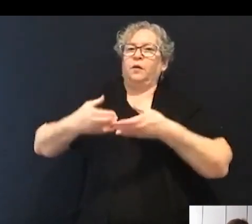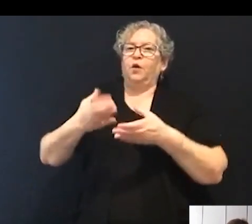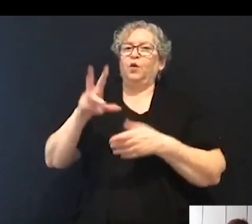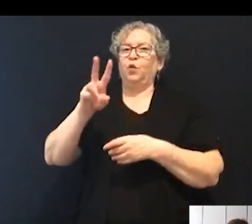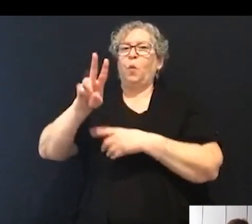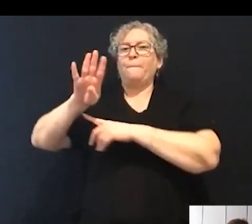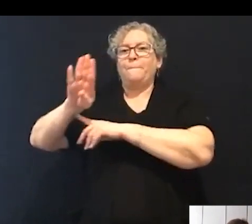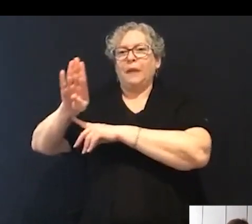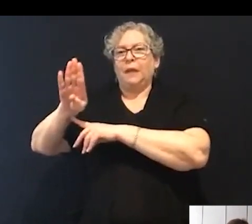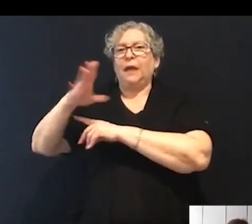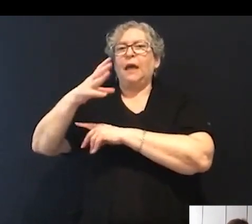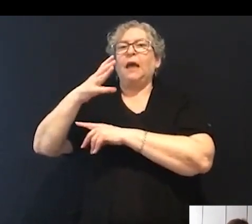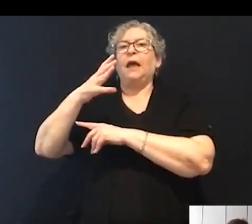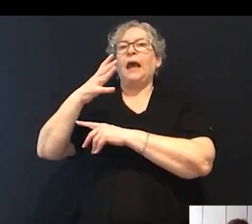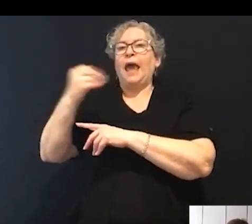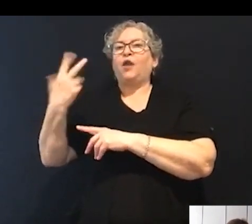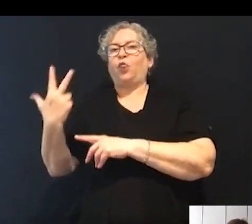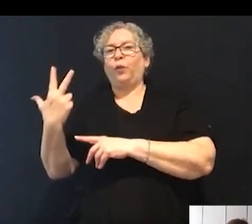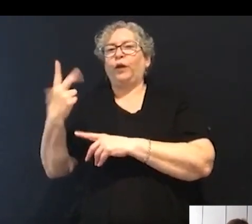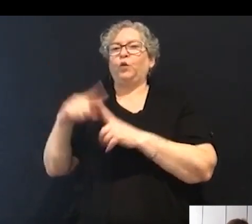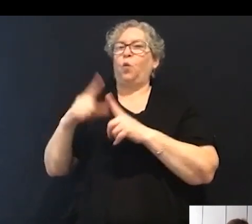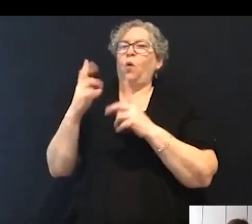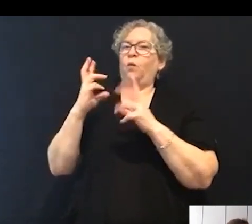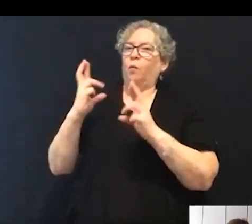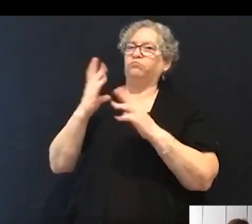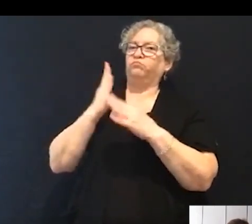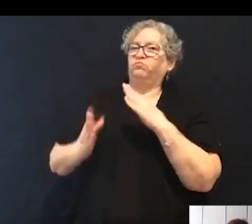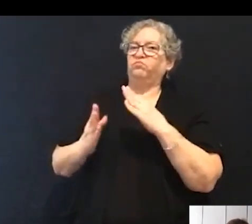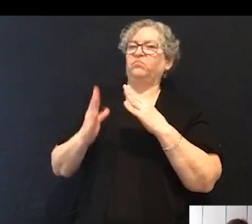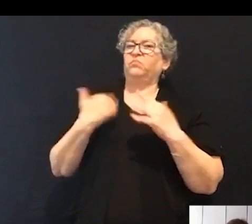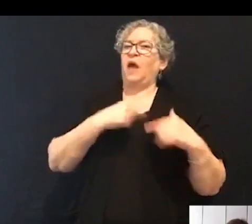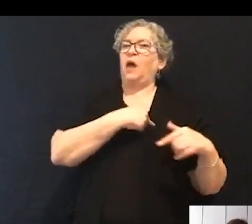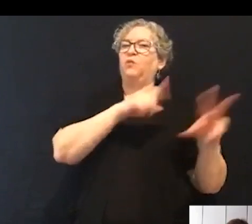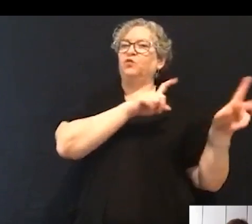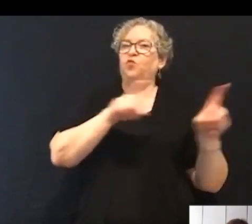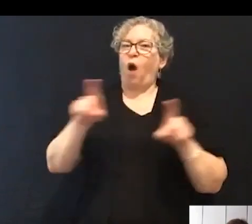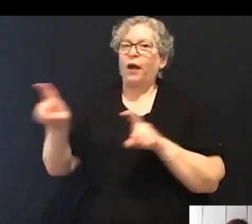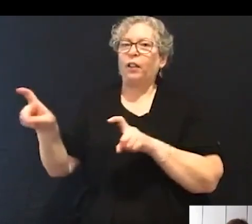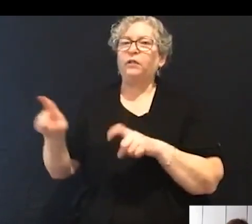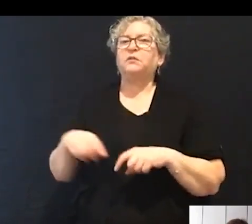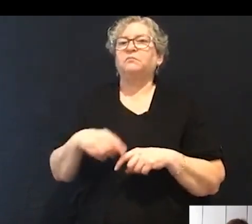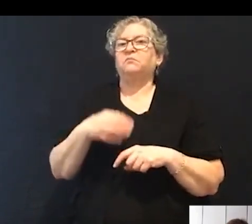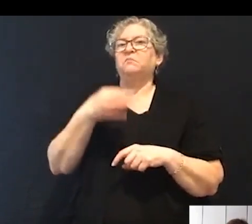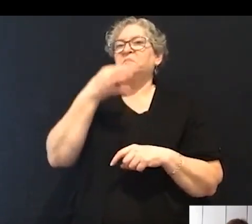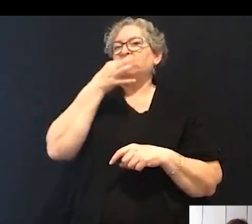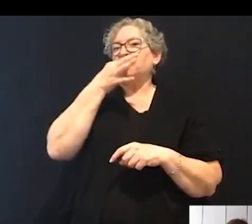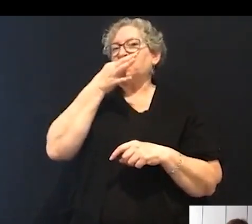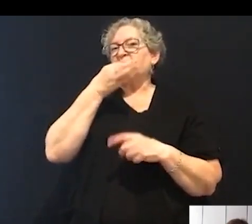to hopefully finish the trial in a couple of years from now with the last patients.